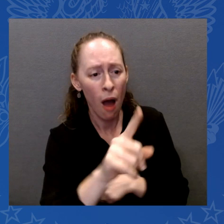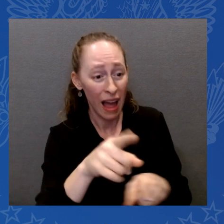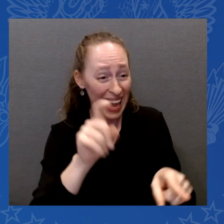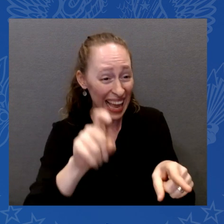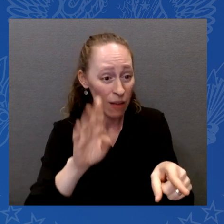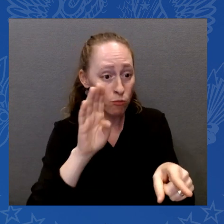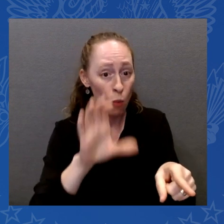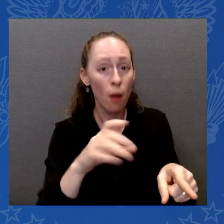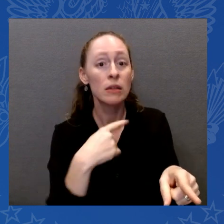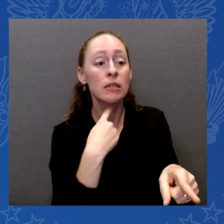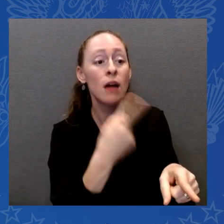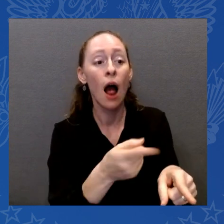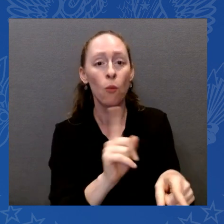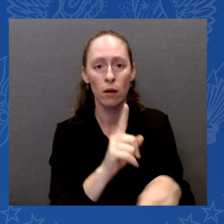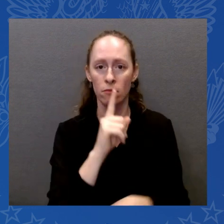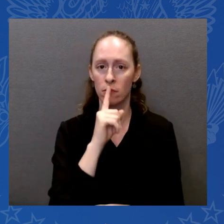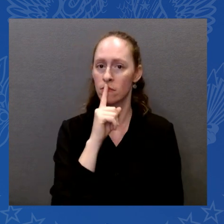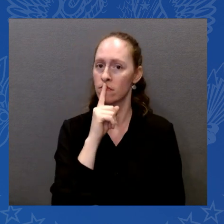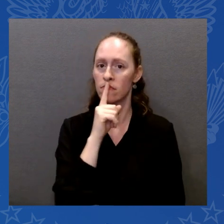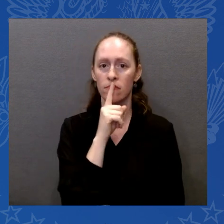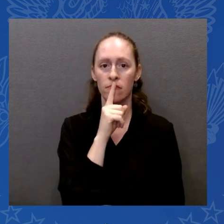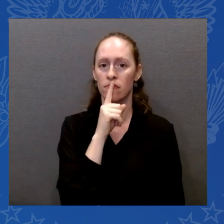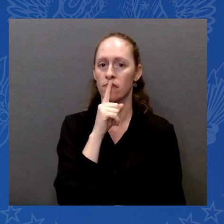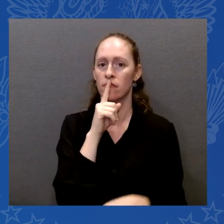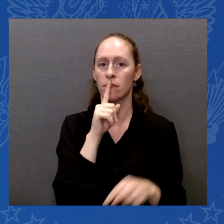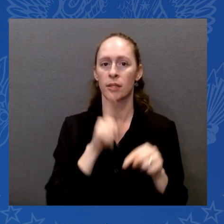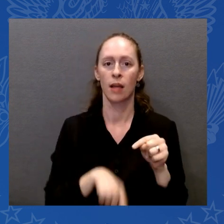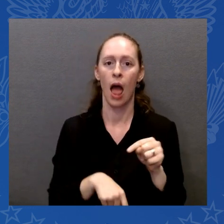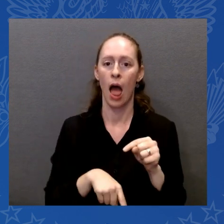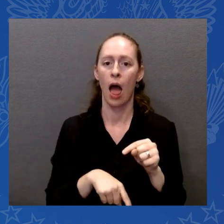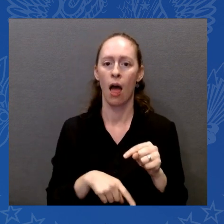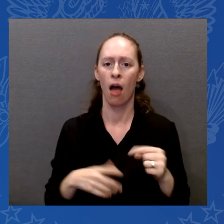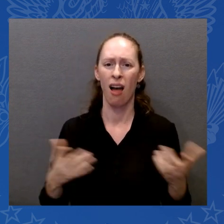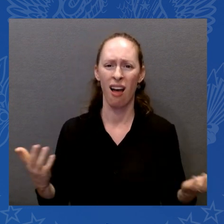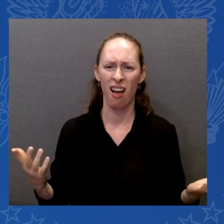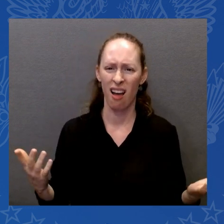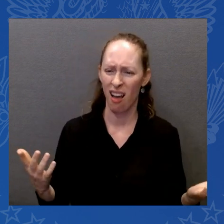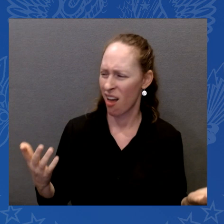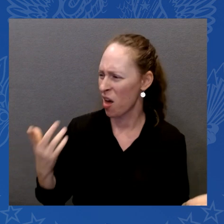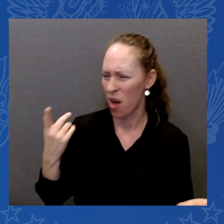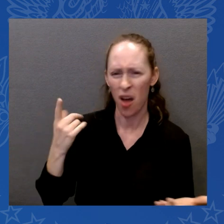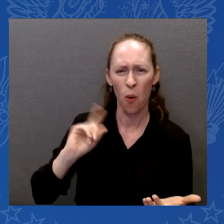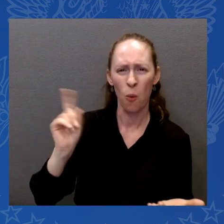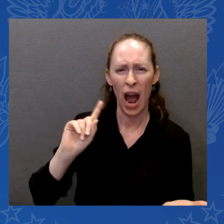I mean, how -- what are we doing? I respect everyone's view on this -- personal decisions they make,